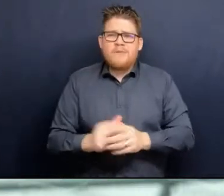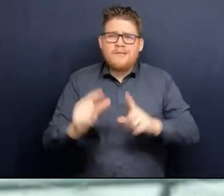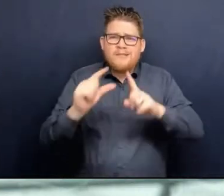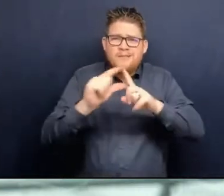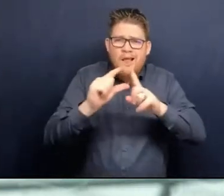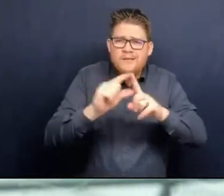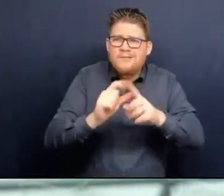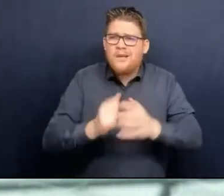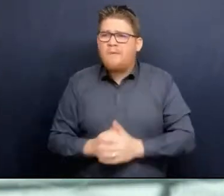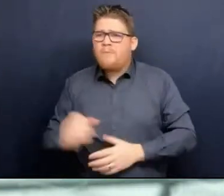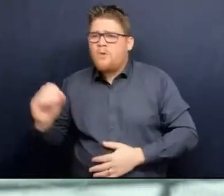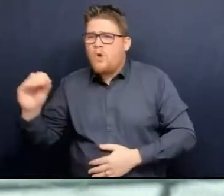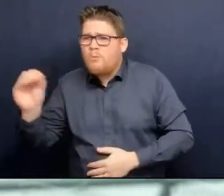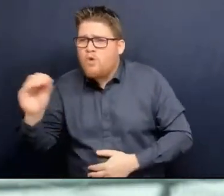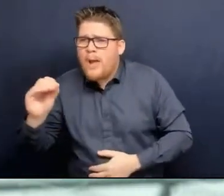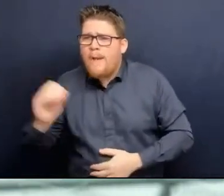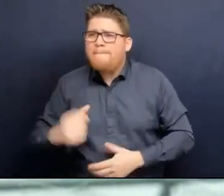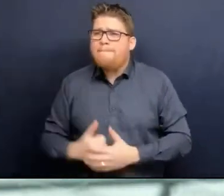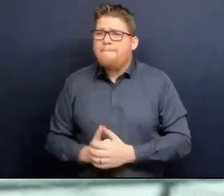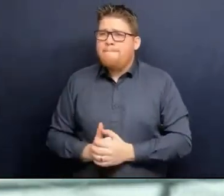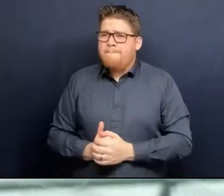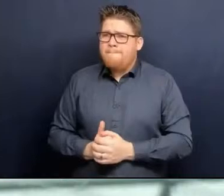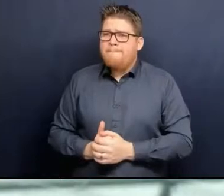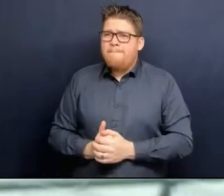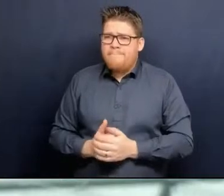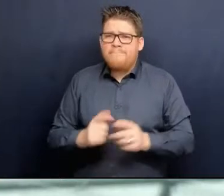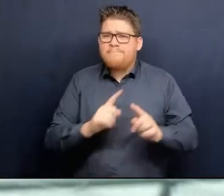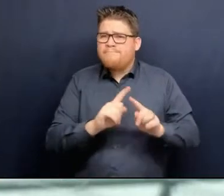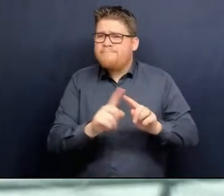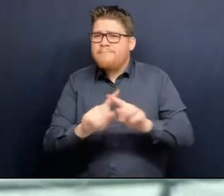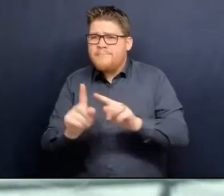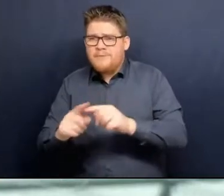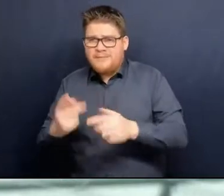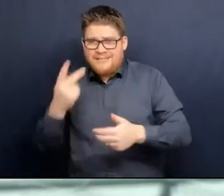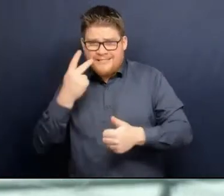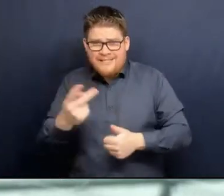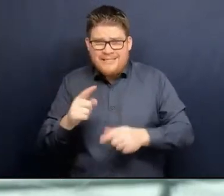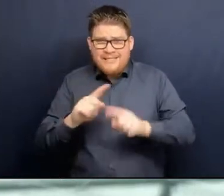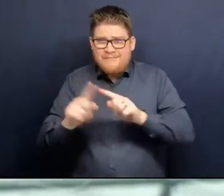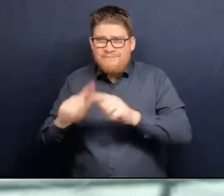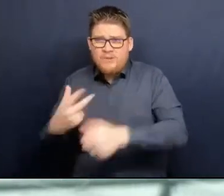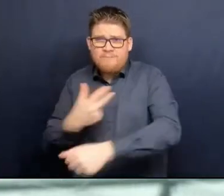difference in reducing transmission. And we see that